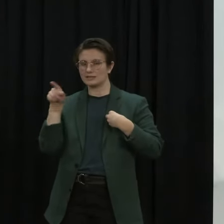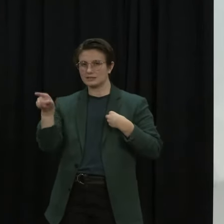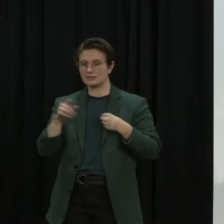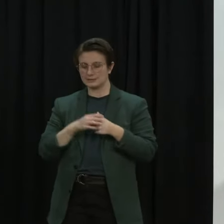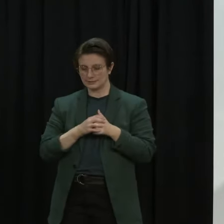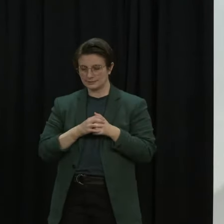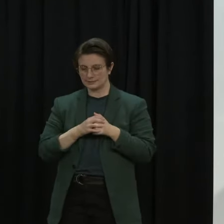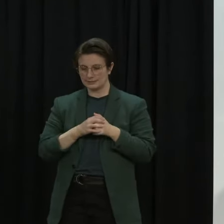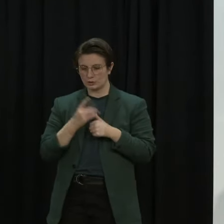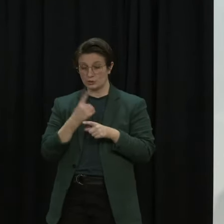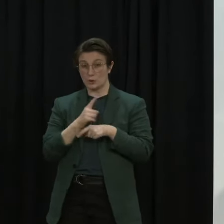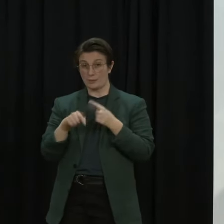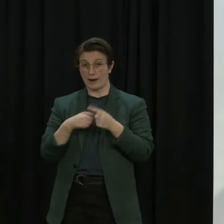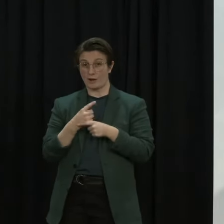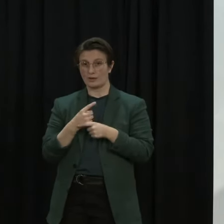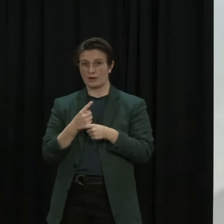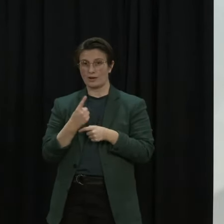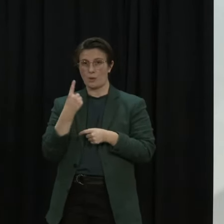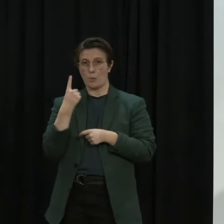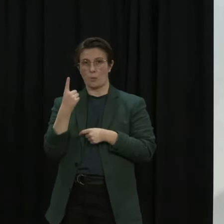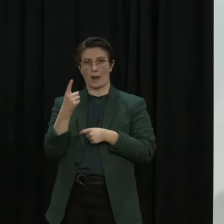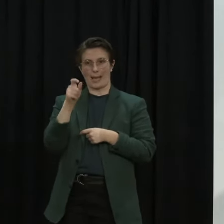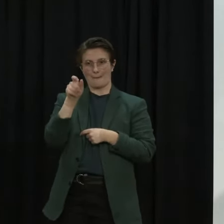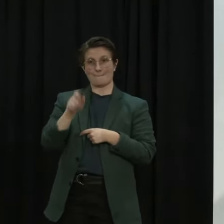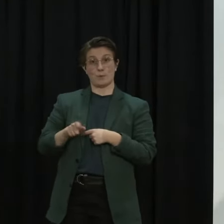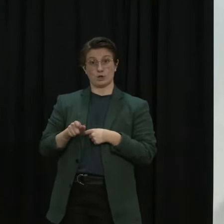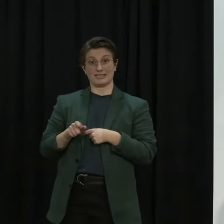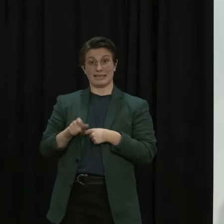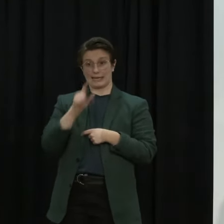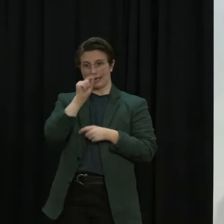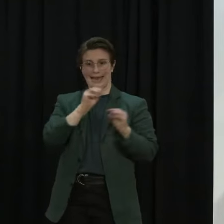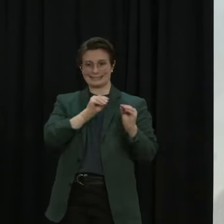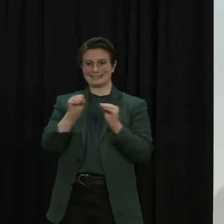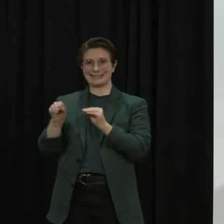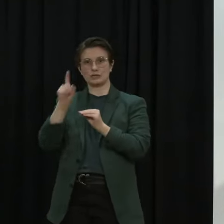back to you. Just a couple more quick